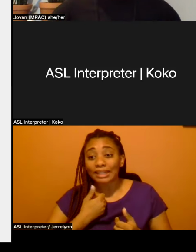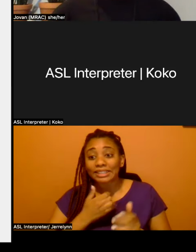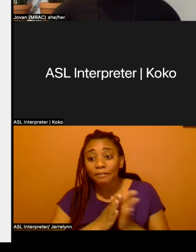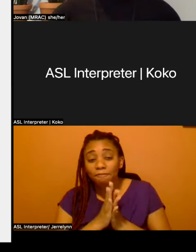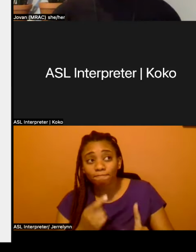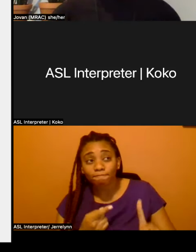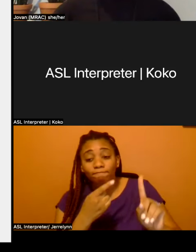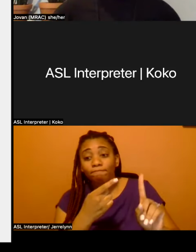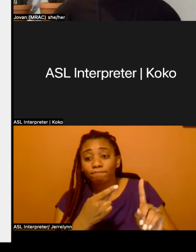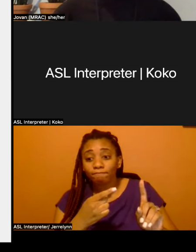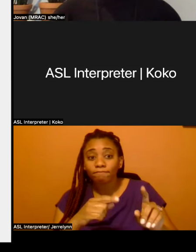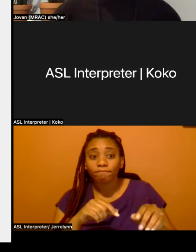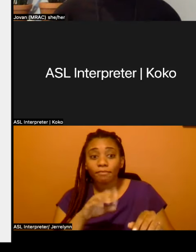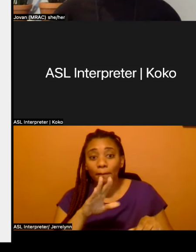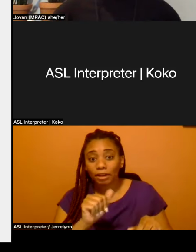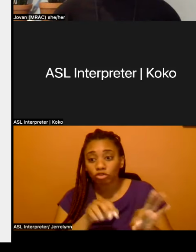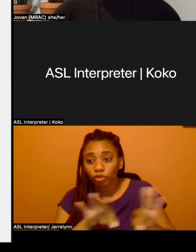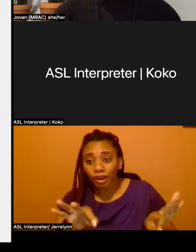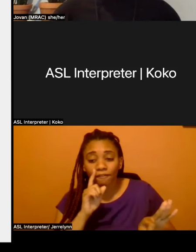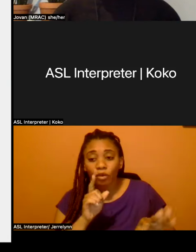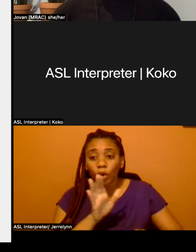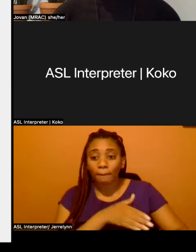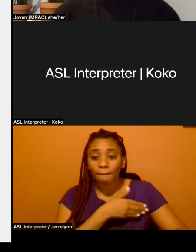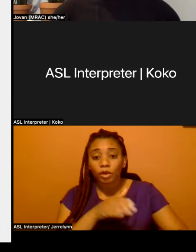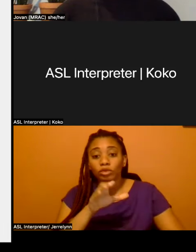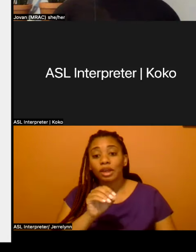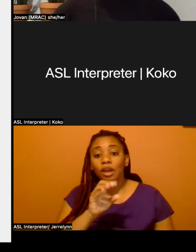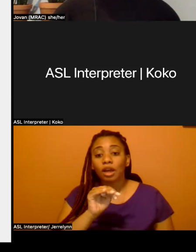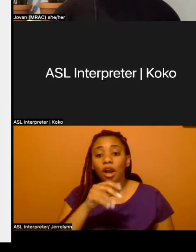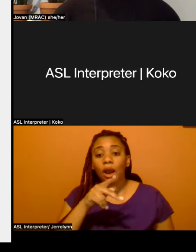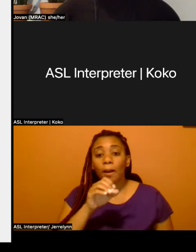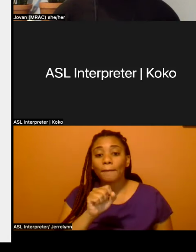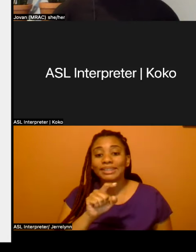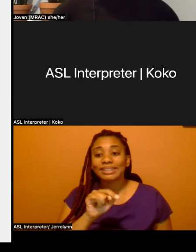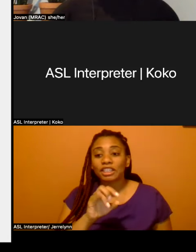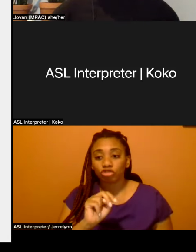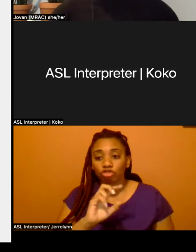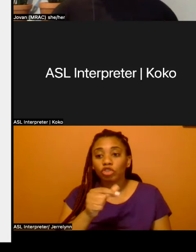scheduled for graduation of May 2023. Am I eligible to apply?"